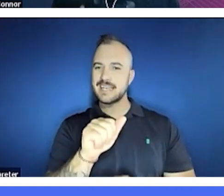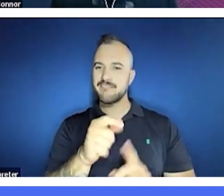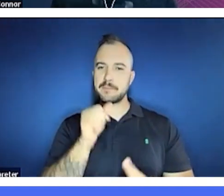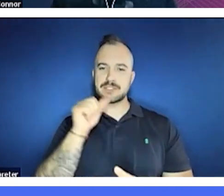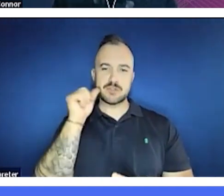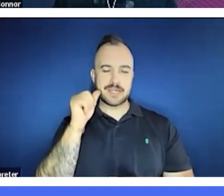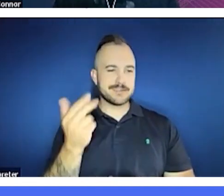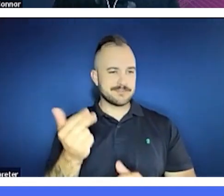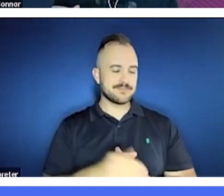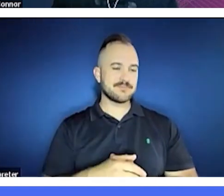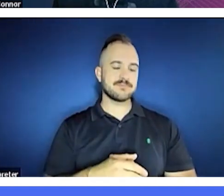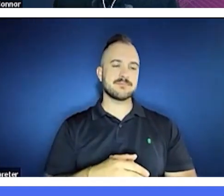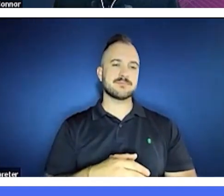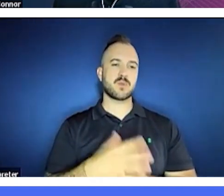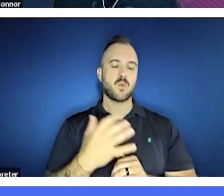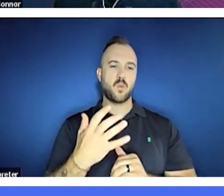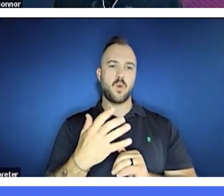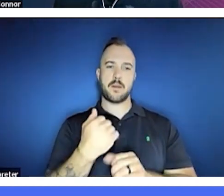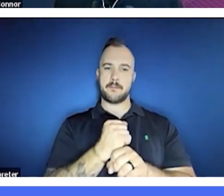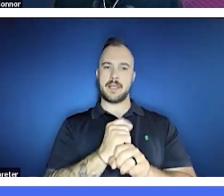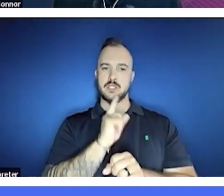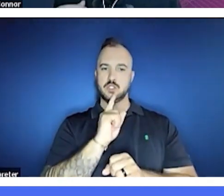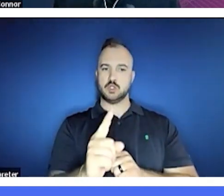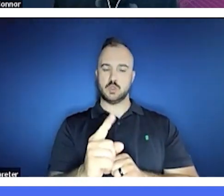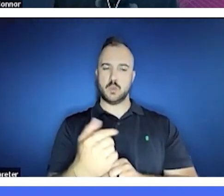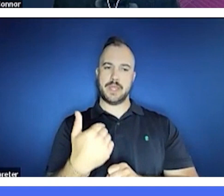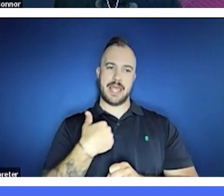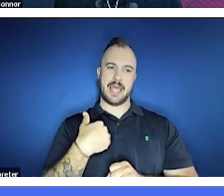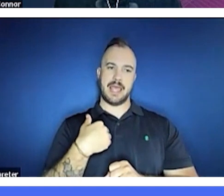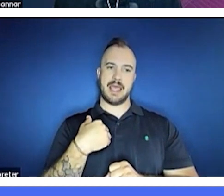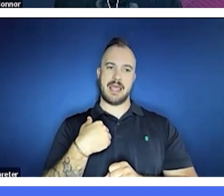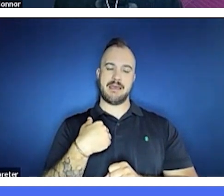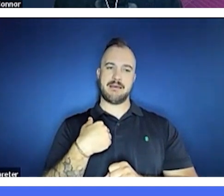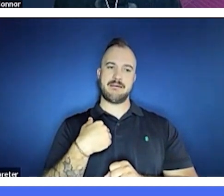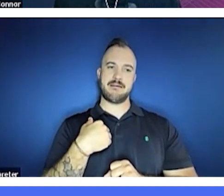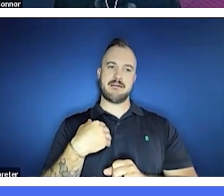Point being, we wanna reflect and make sure that we have that model, that desired outcome so that they learn